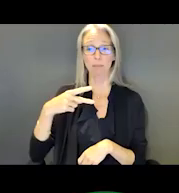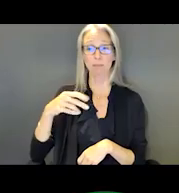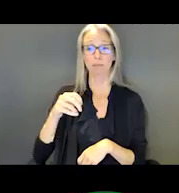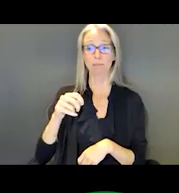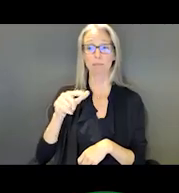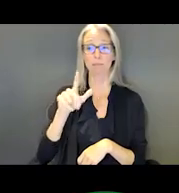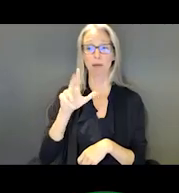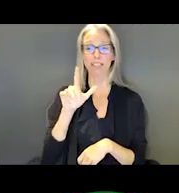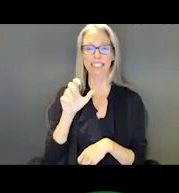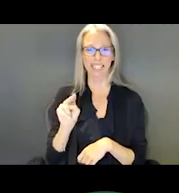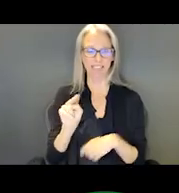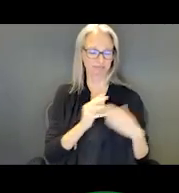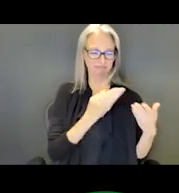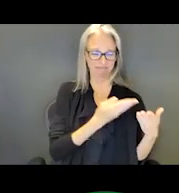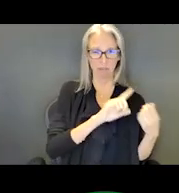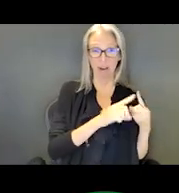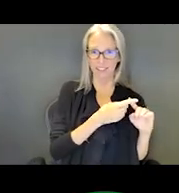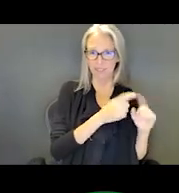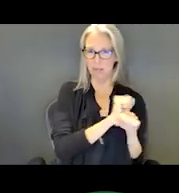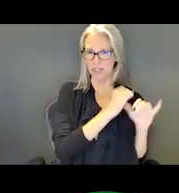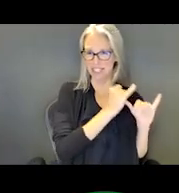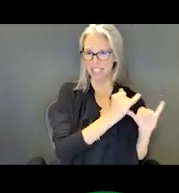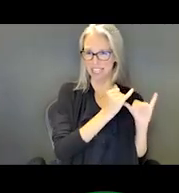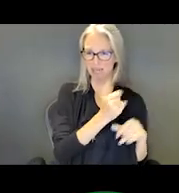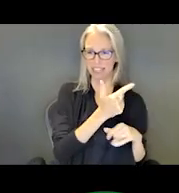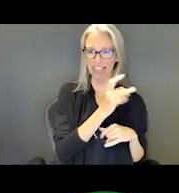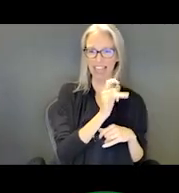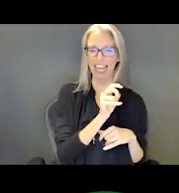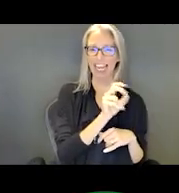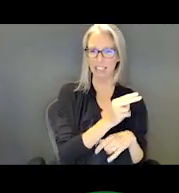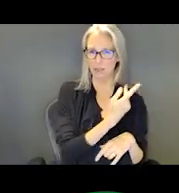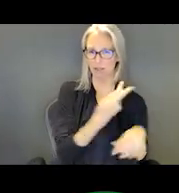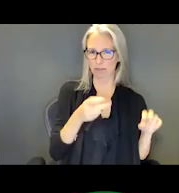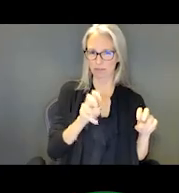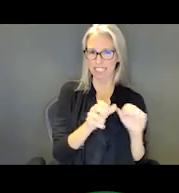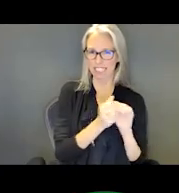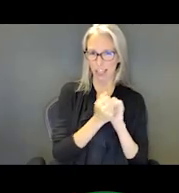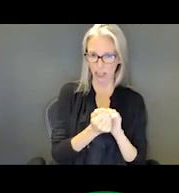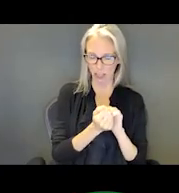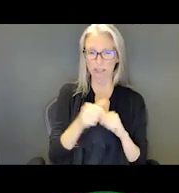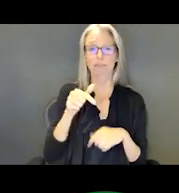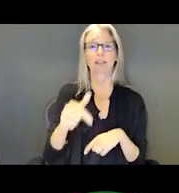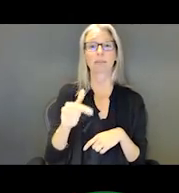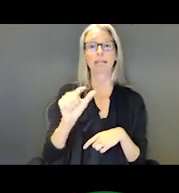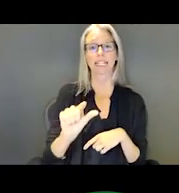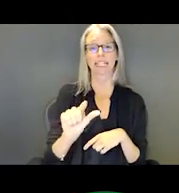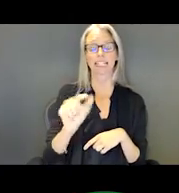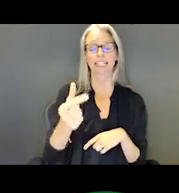We're coming to you from Gindan Klan territory of the Wetzoatan people.